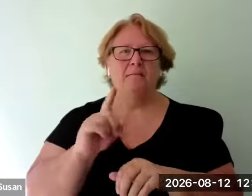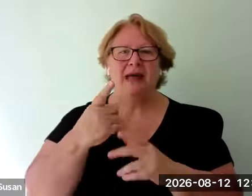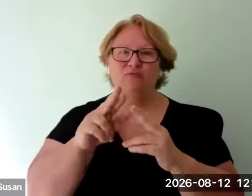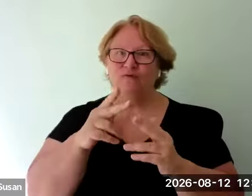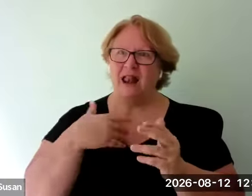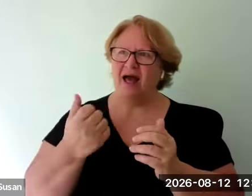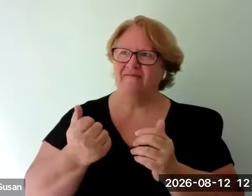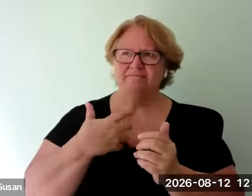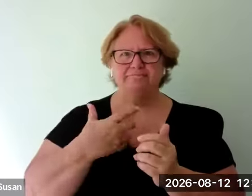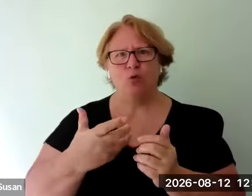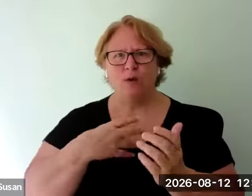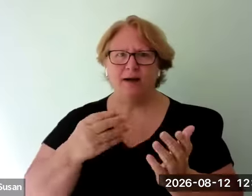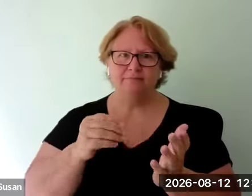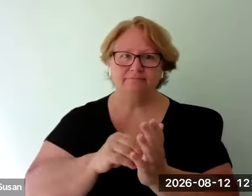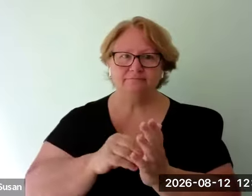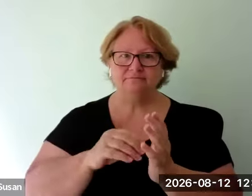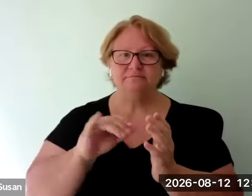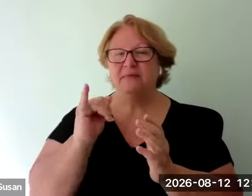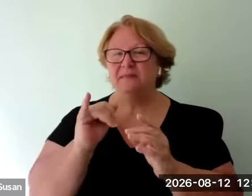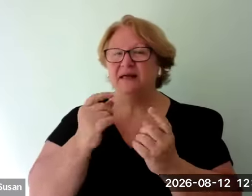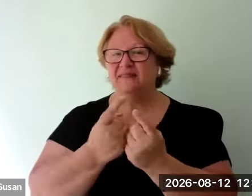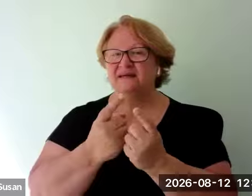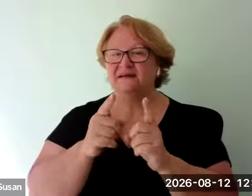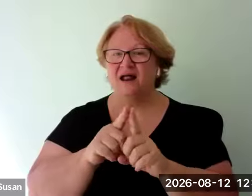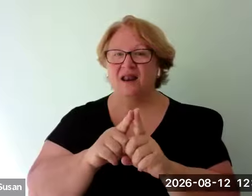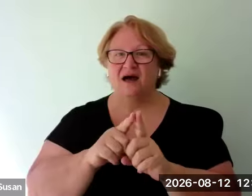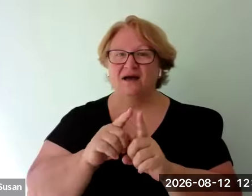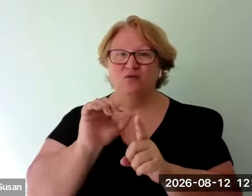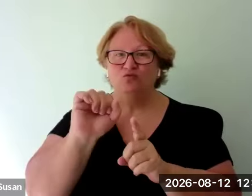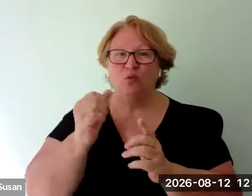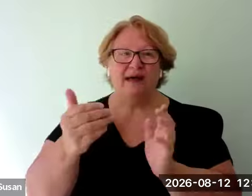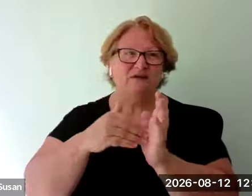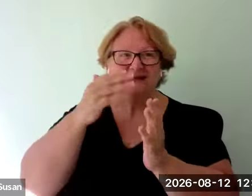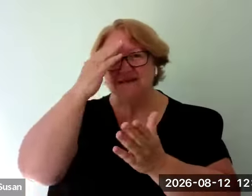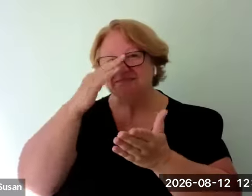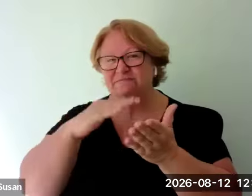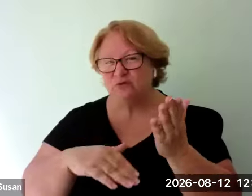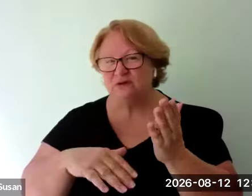you feel that you've covered everything in the previous criteria but things that this potentially could include